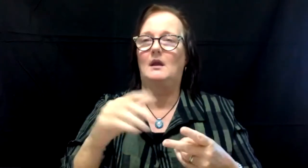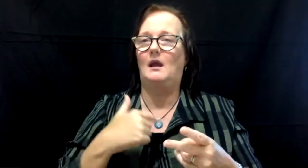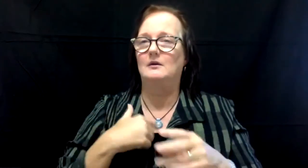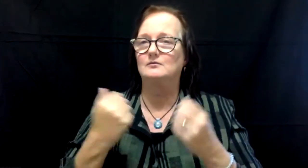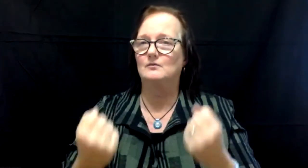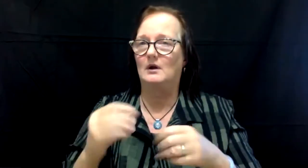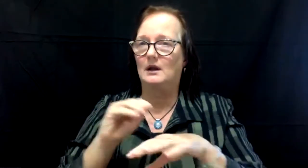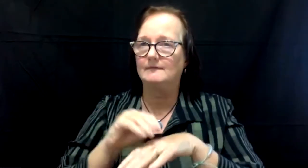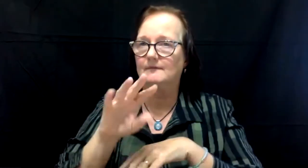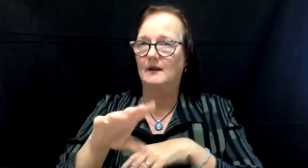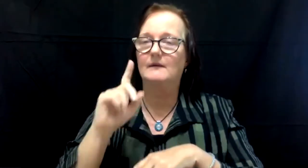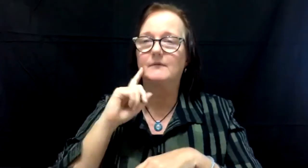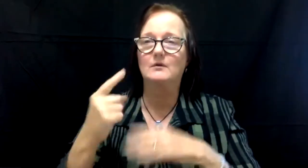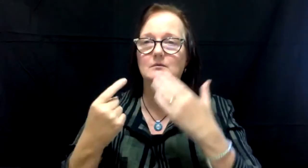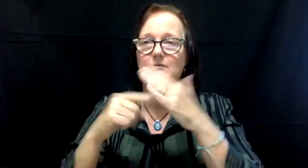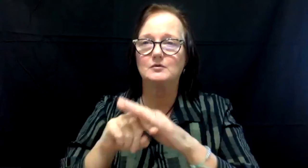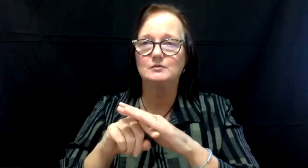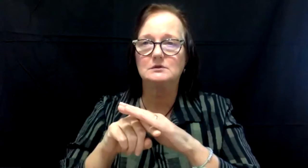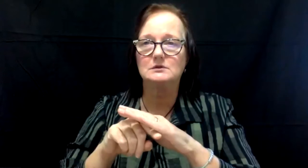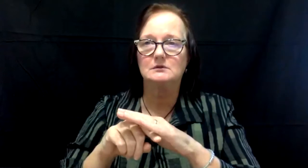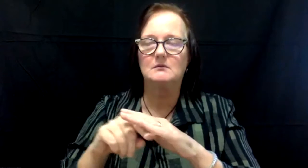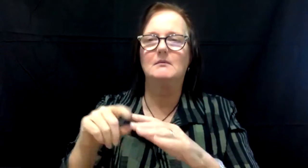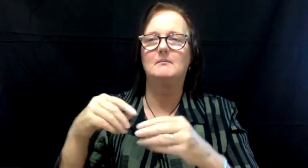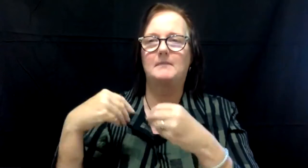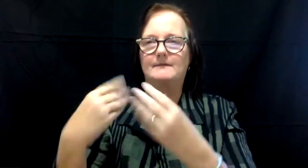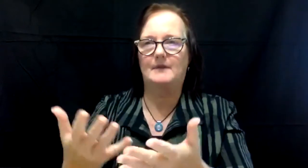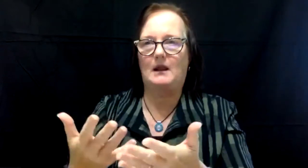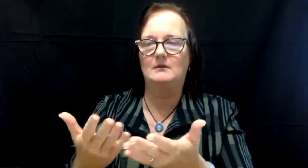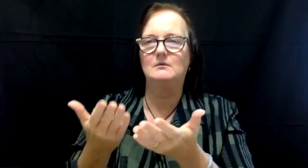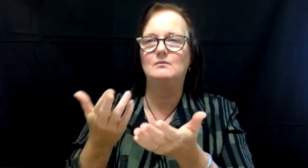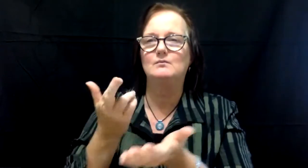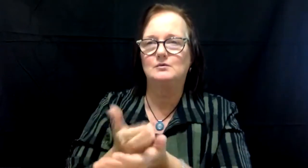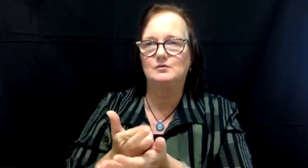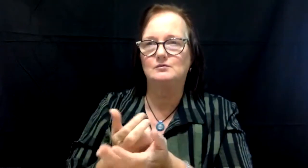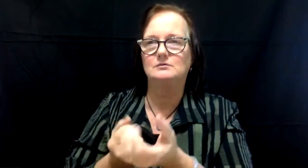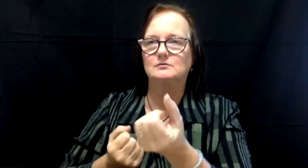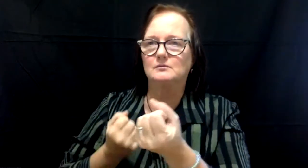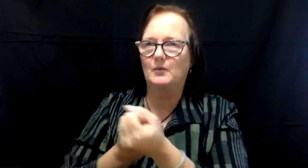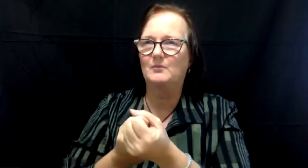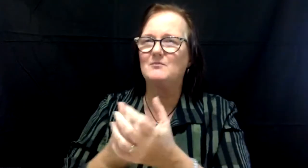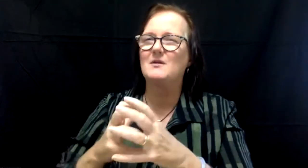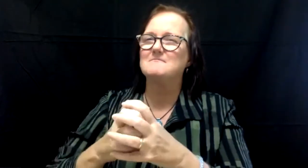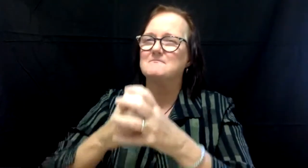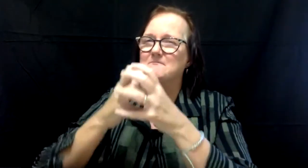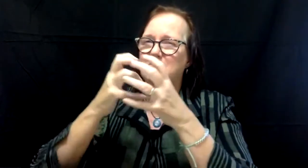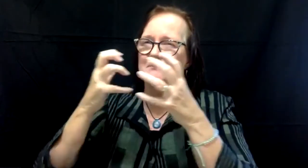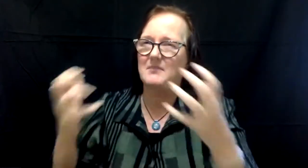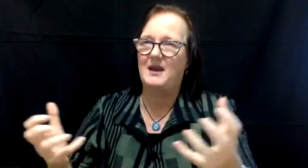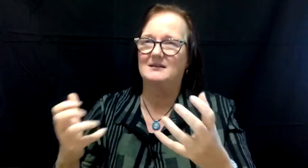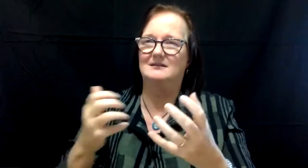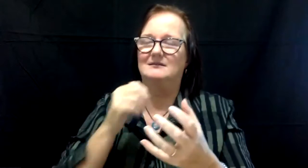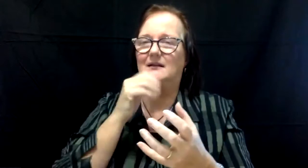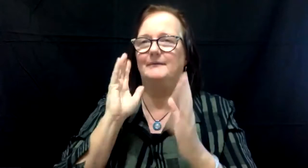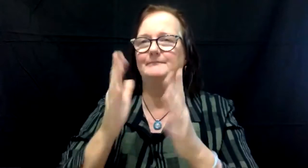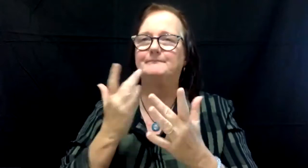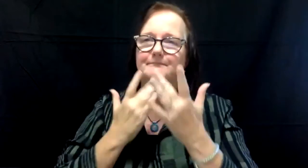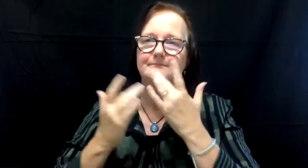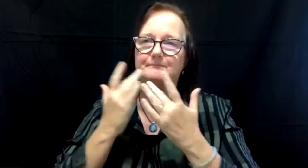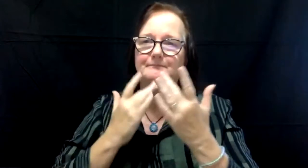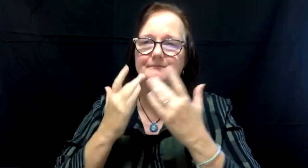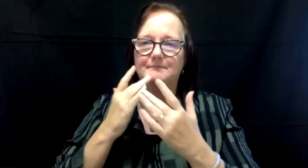I strongly advise mainstream schools to provide plenty of resources and support, not the bare minimum.